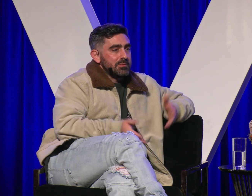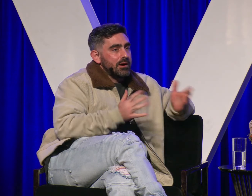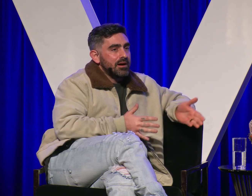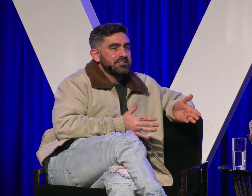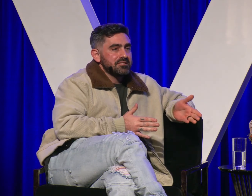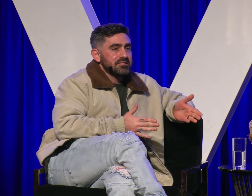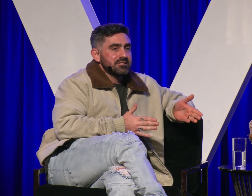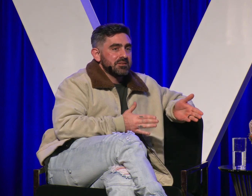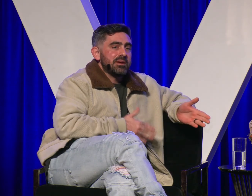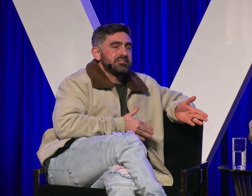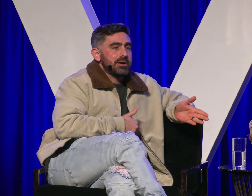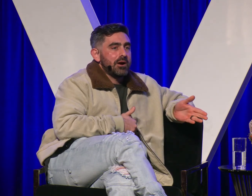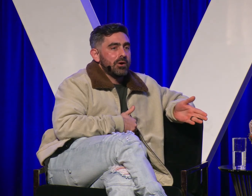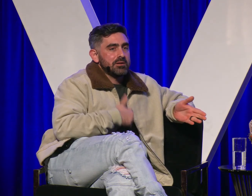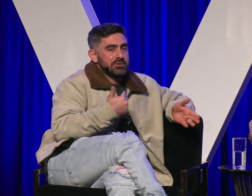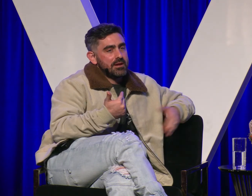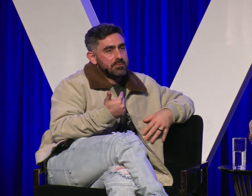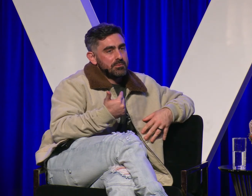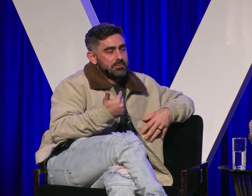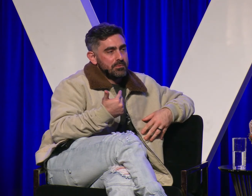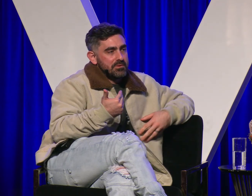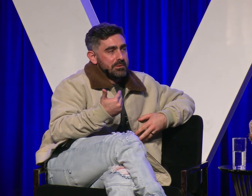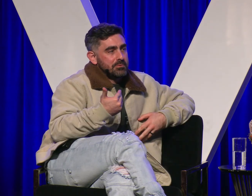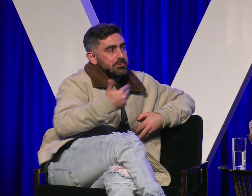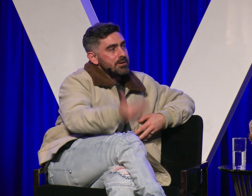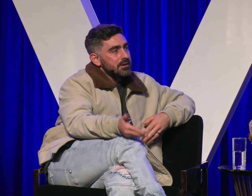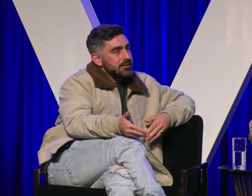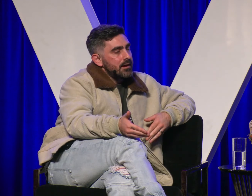the past compared to how I communicate with people now.